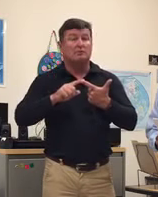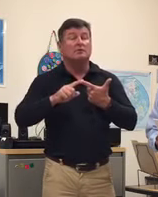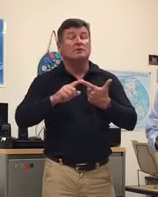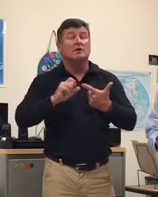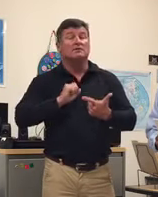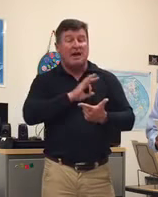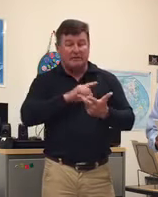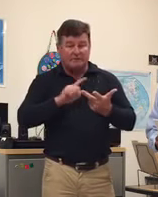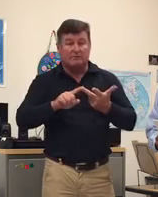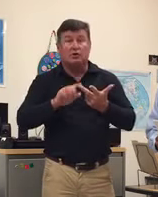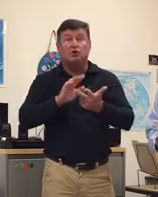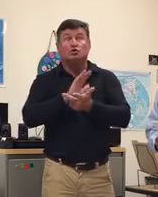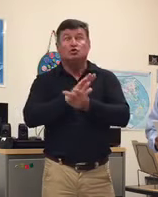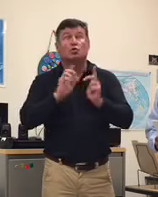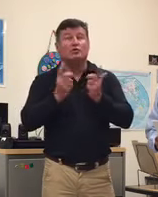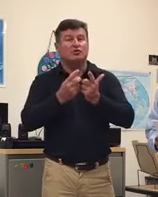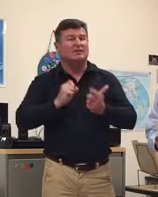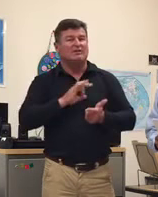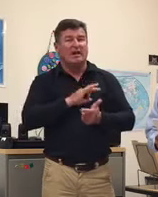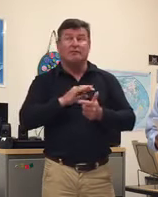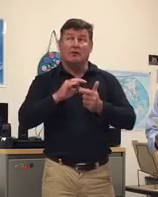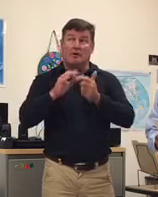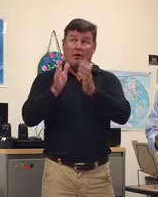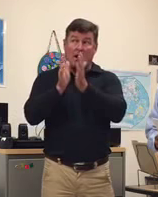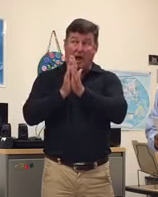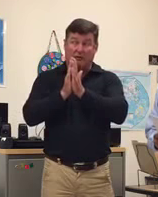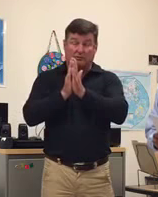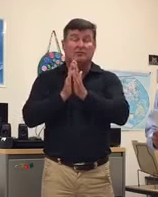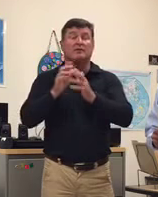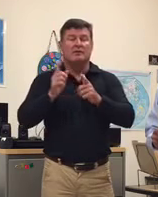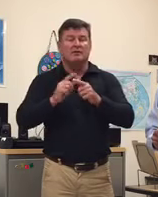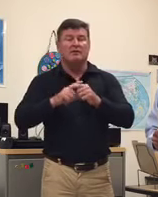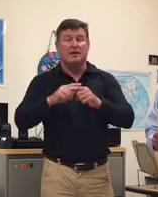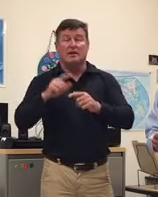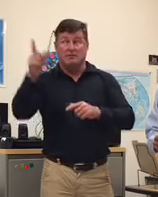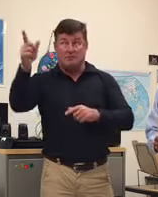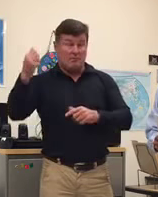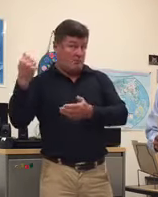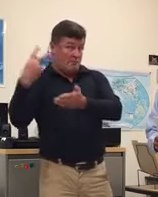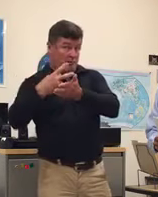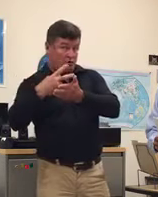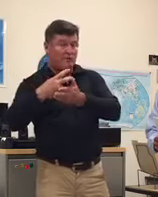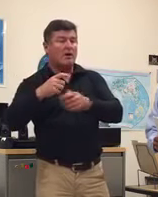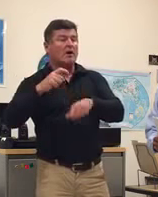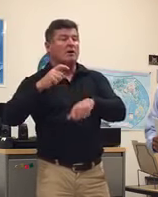or a school district and once that request is approved, then there are certain timelines